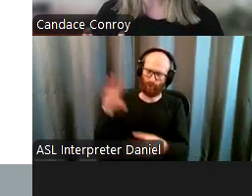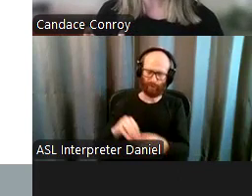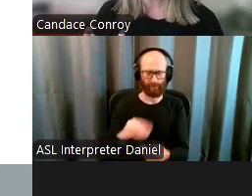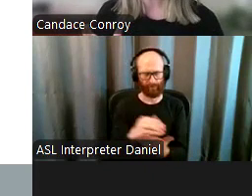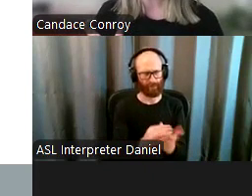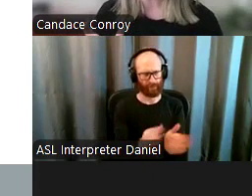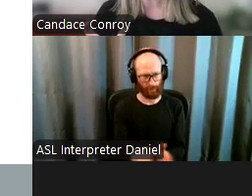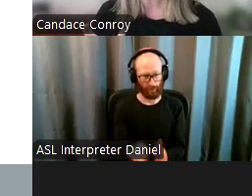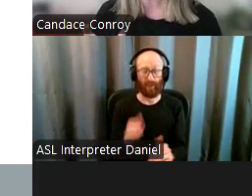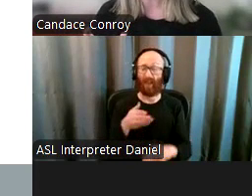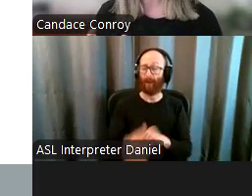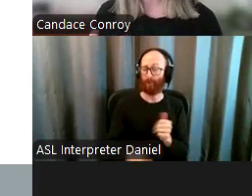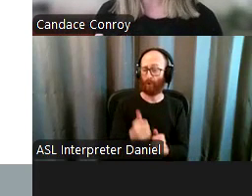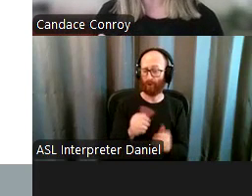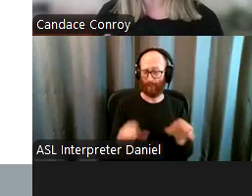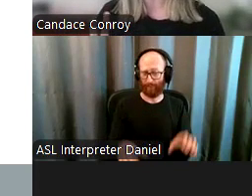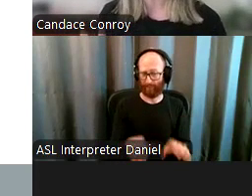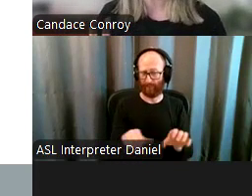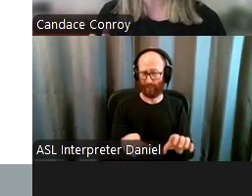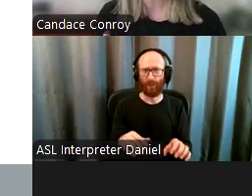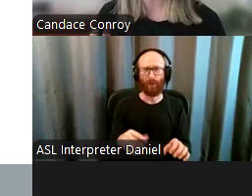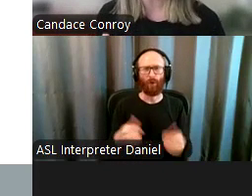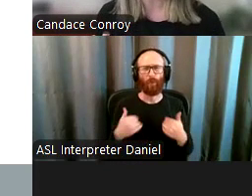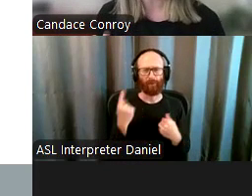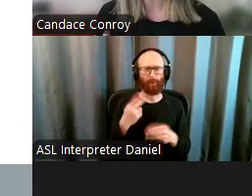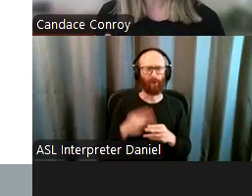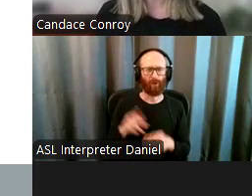activities where applicable is what we call a differentiation tip,